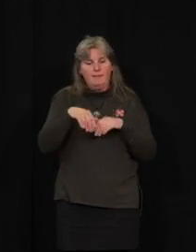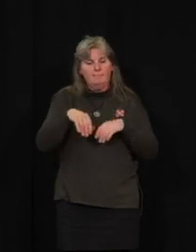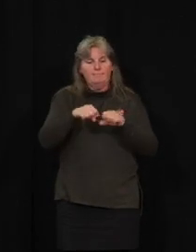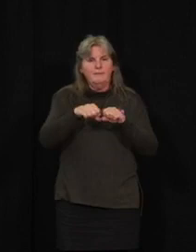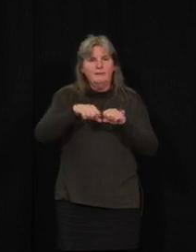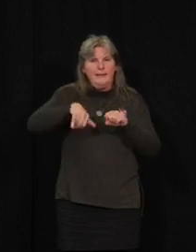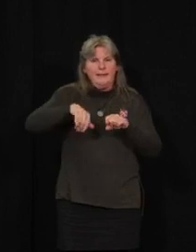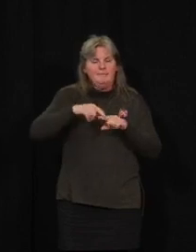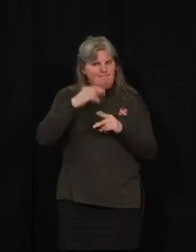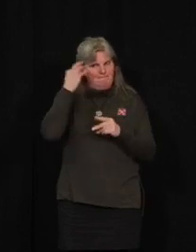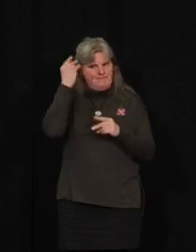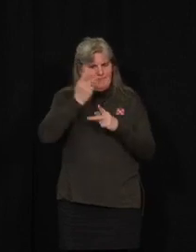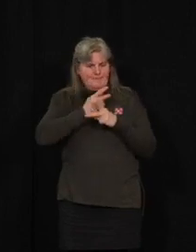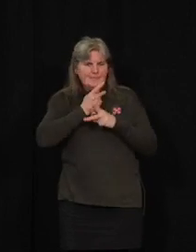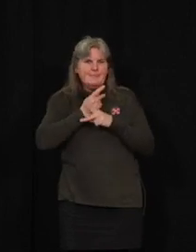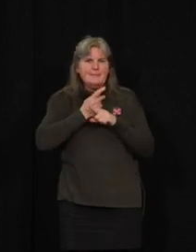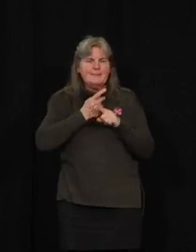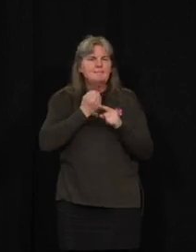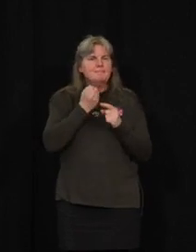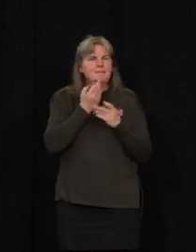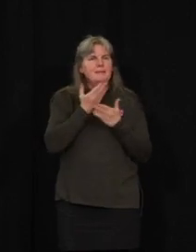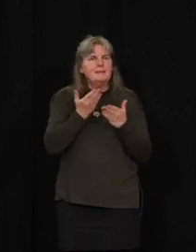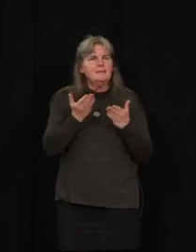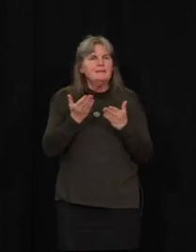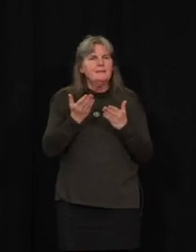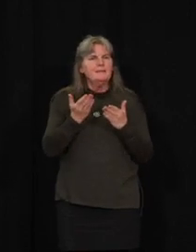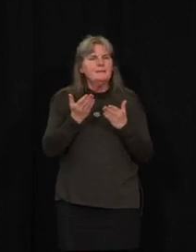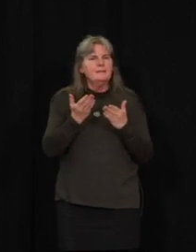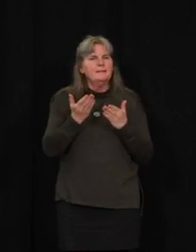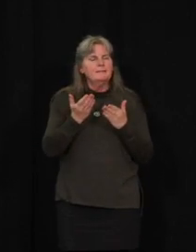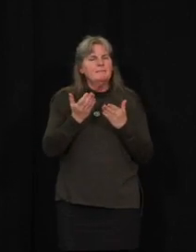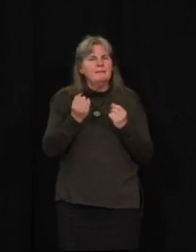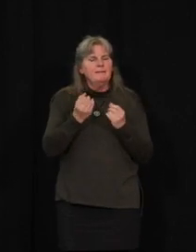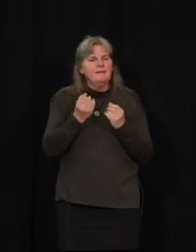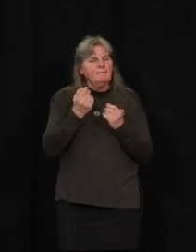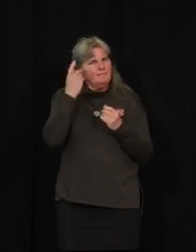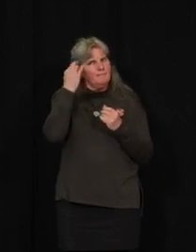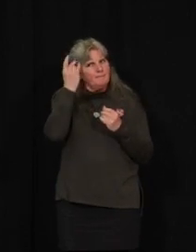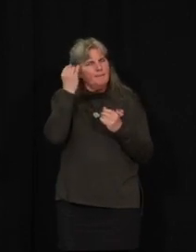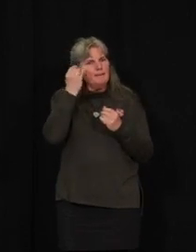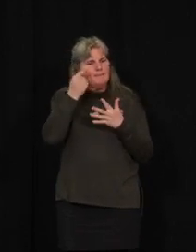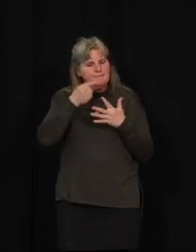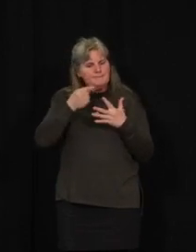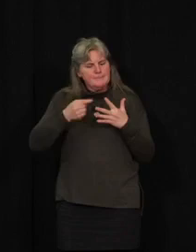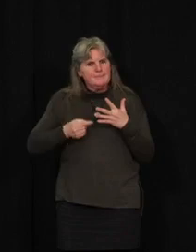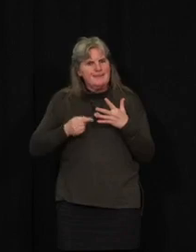I think there are a lot of considerations in that, so I would say it is at the early